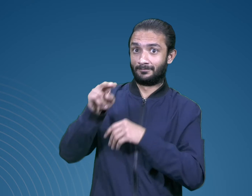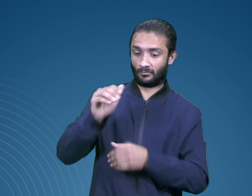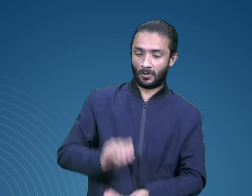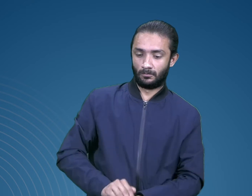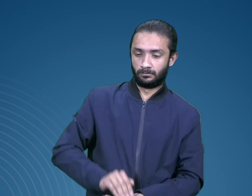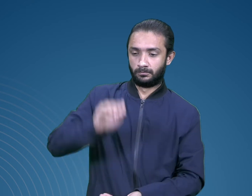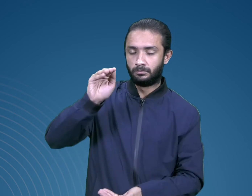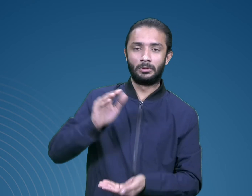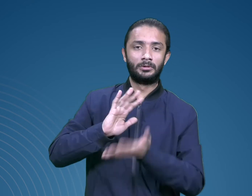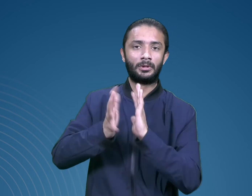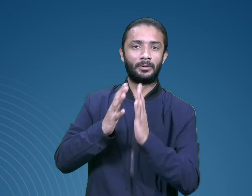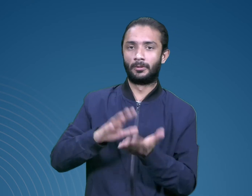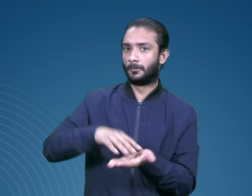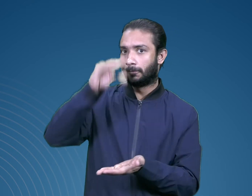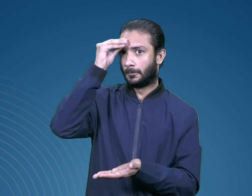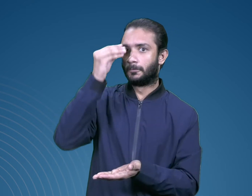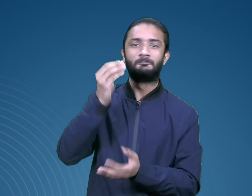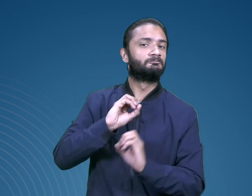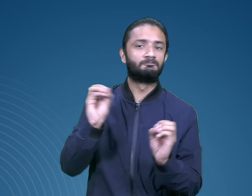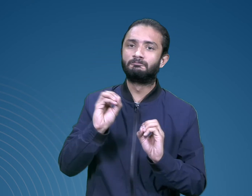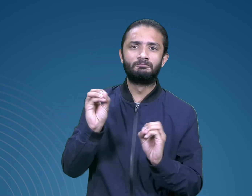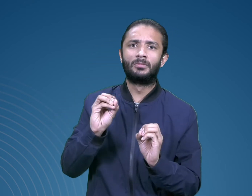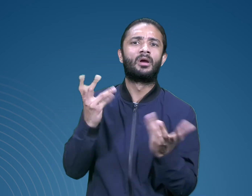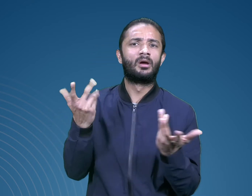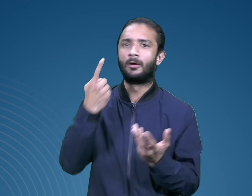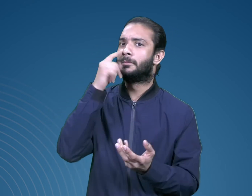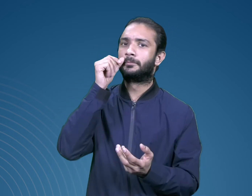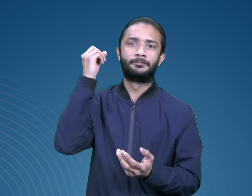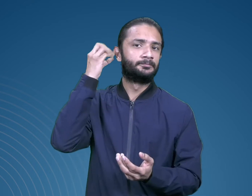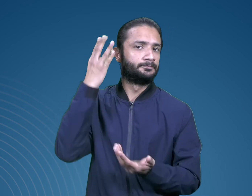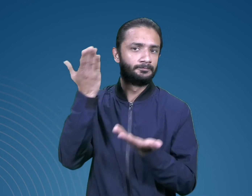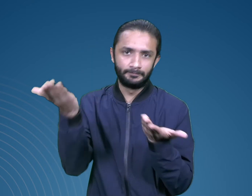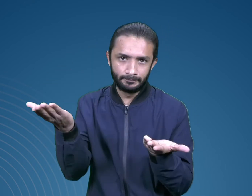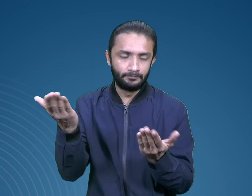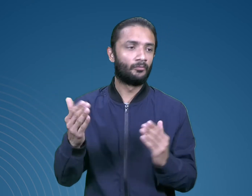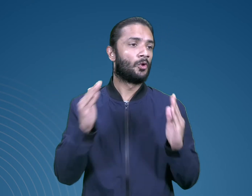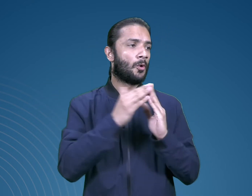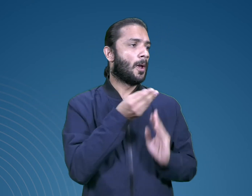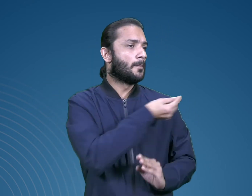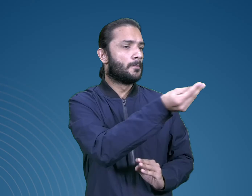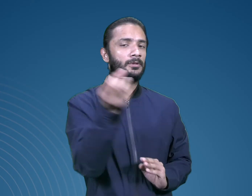Language deprivation is the term used for when a deaf child does not have access to ISL during their critical language-learning years,